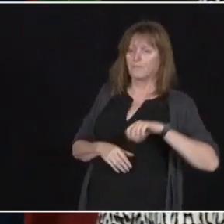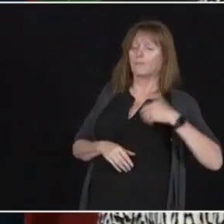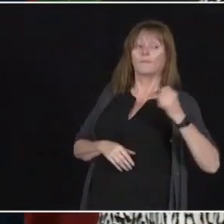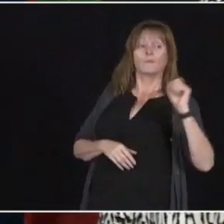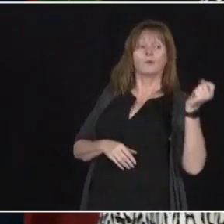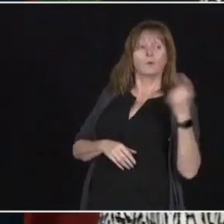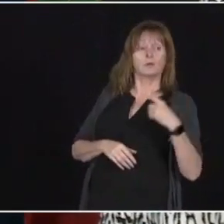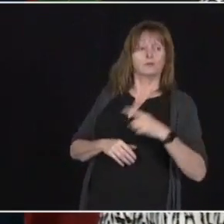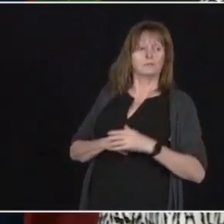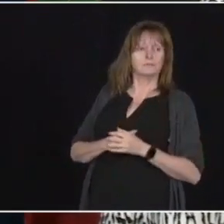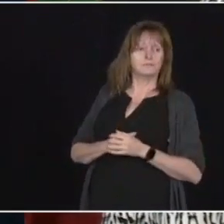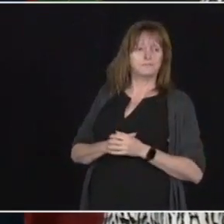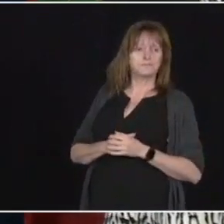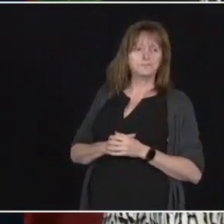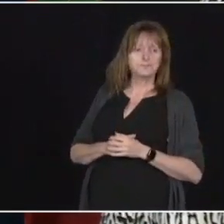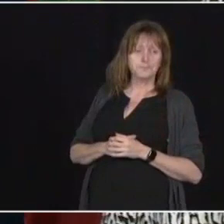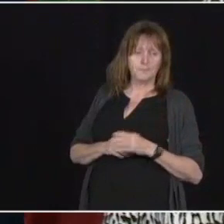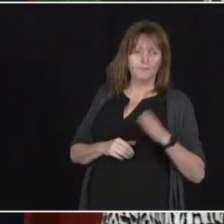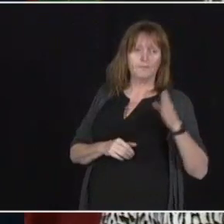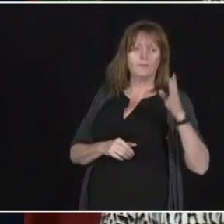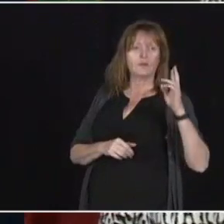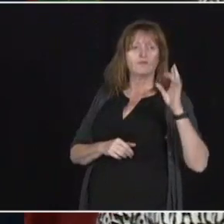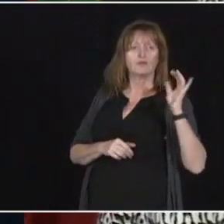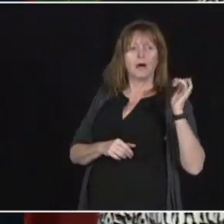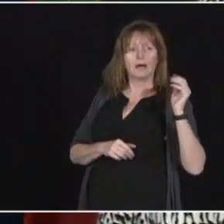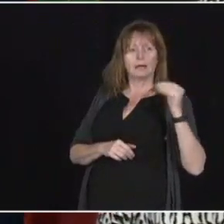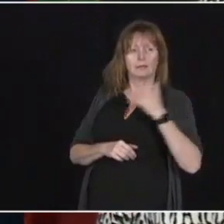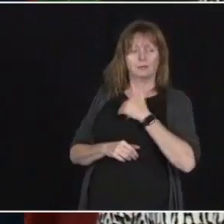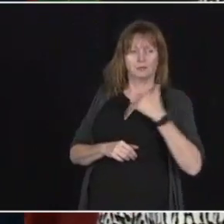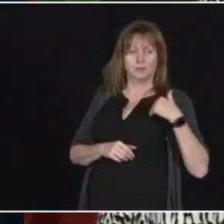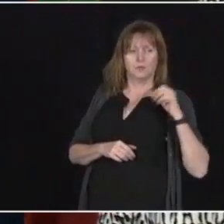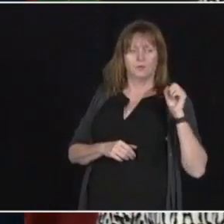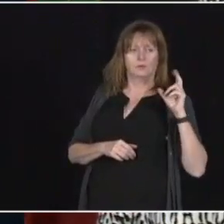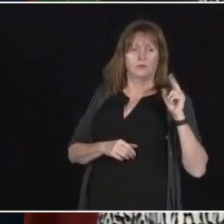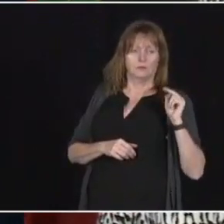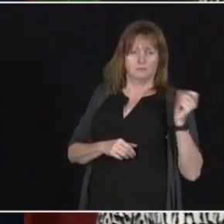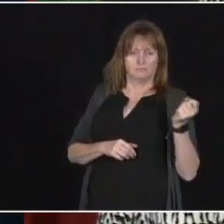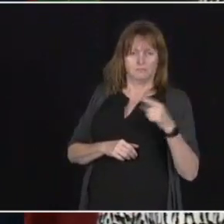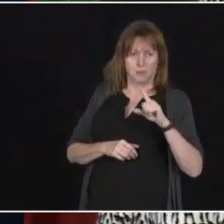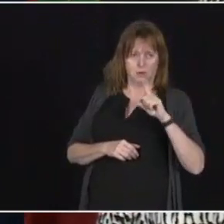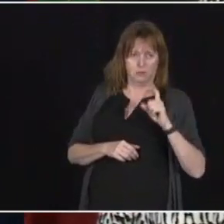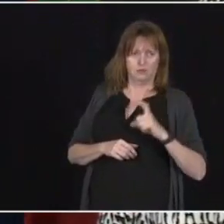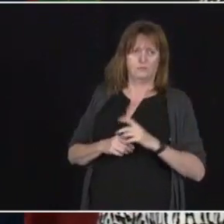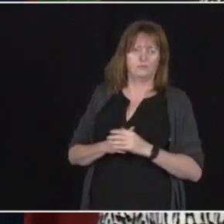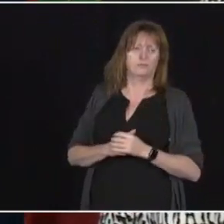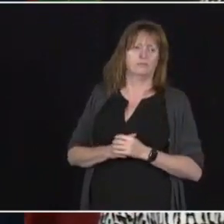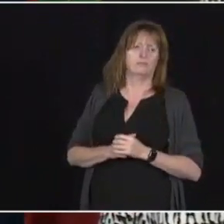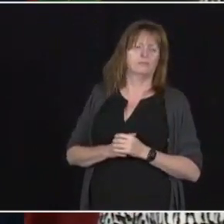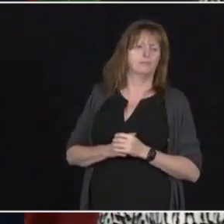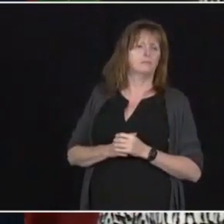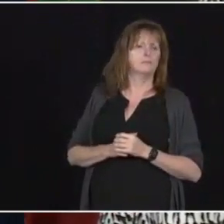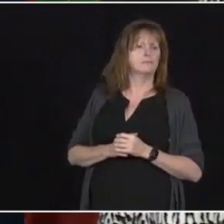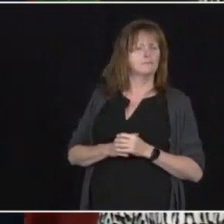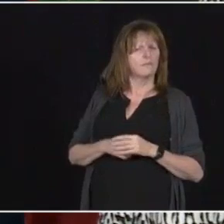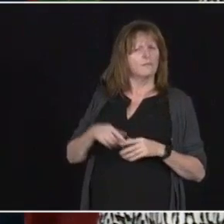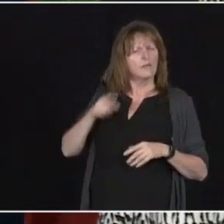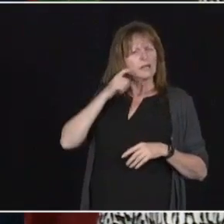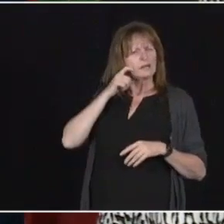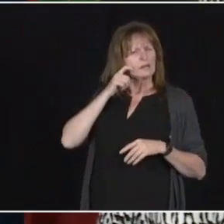Next question. Next question comes from Brian Lilly from the Toronto Sun. Please go ahead. Hi, our premier.